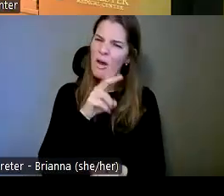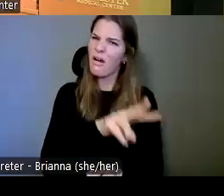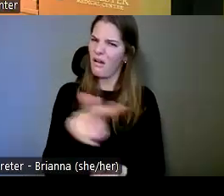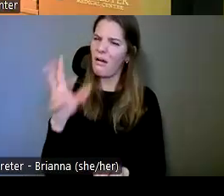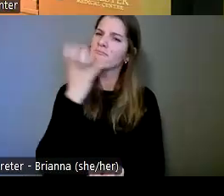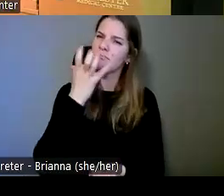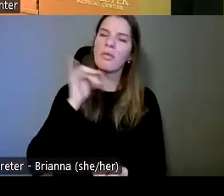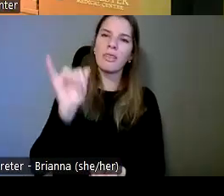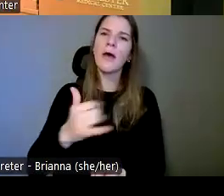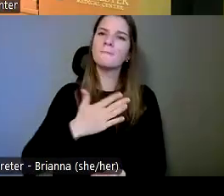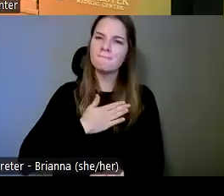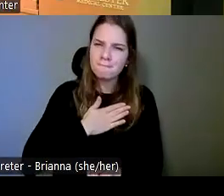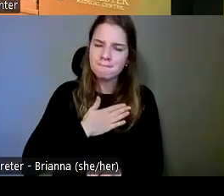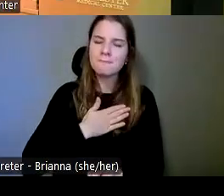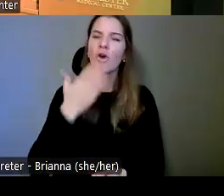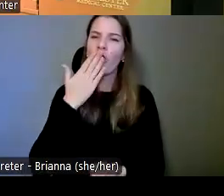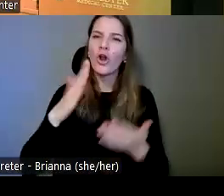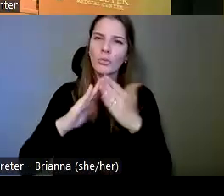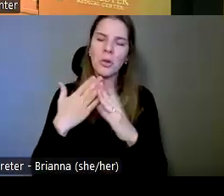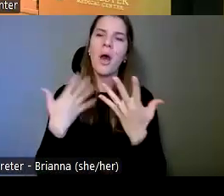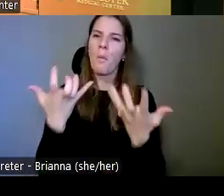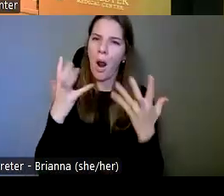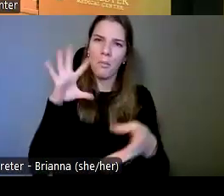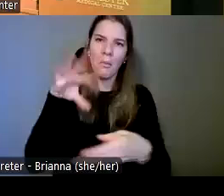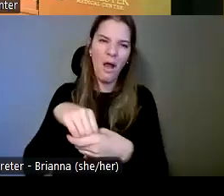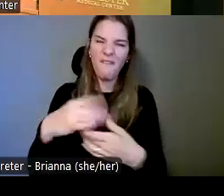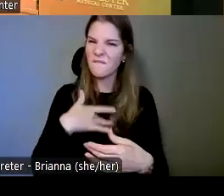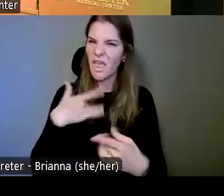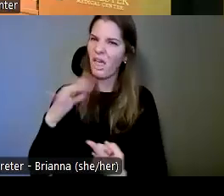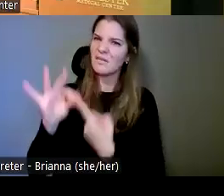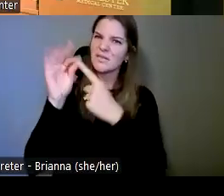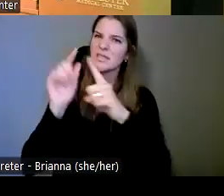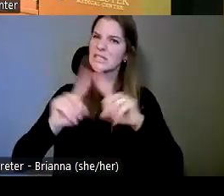community I would want to be a part of. It feels very different, even different than saying, "Hey,